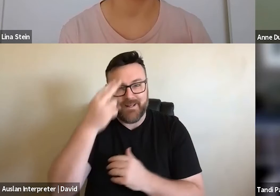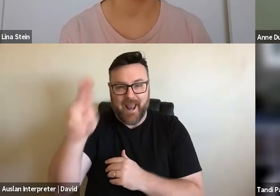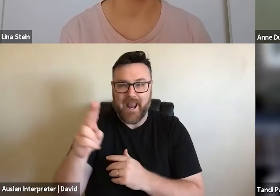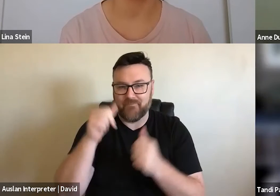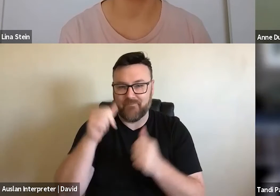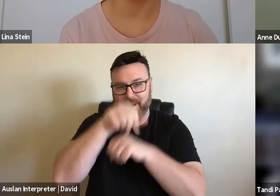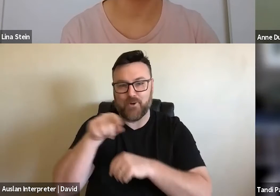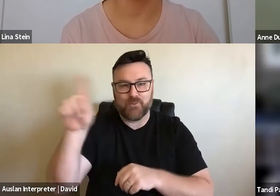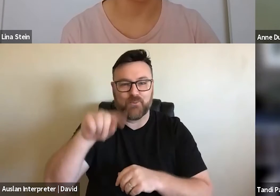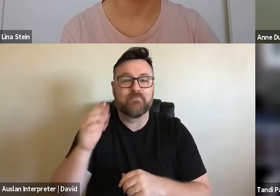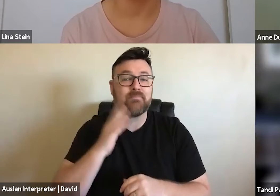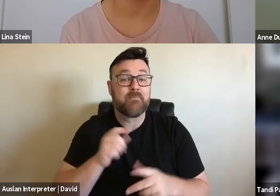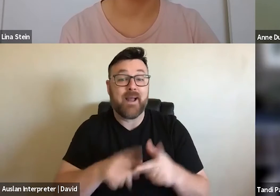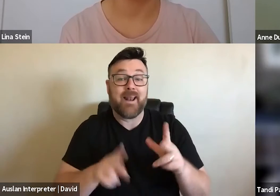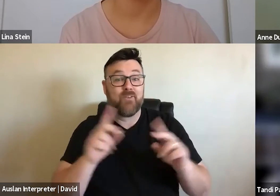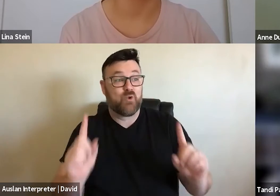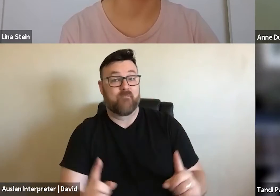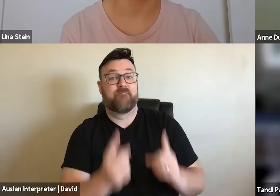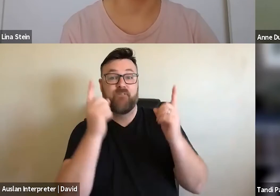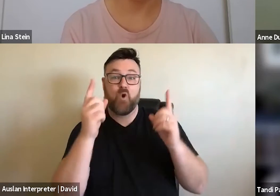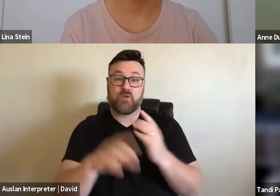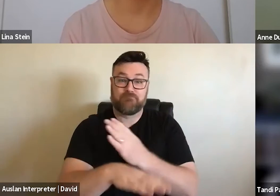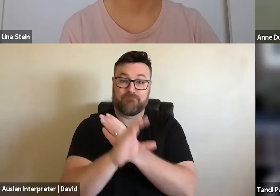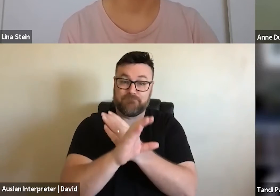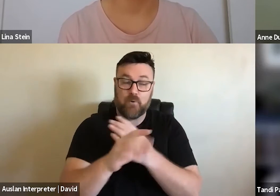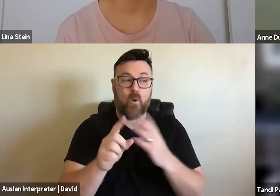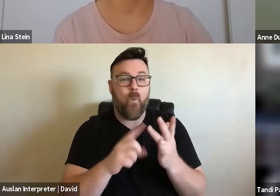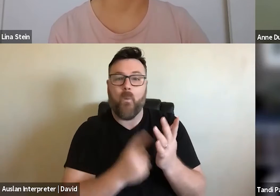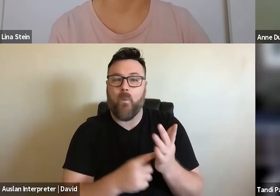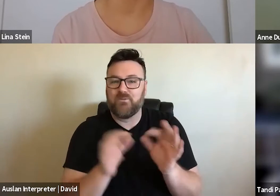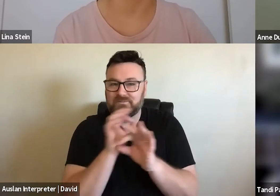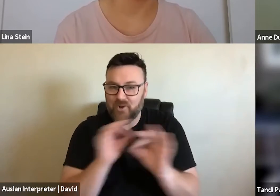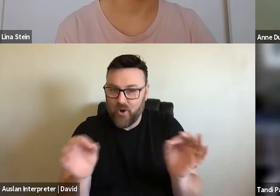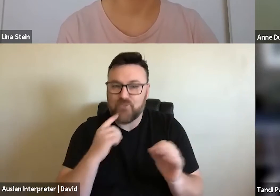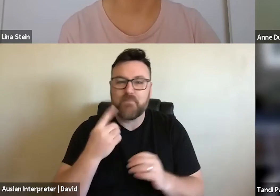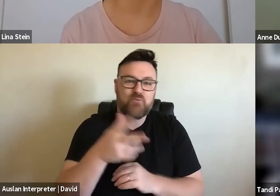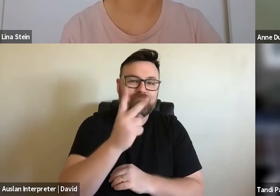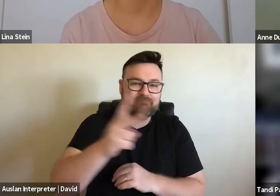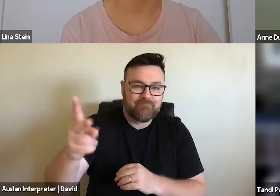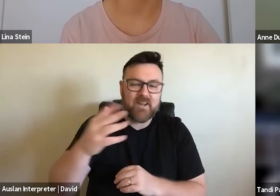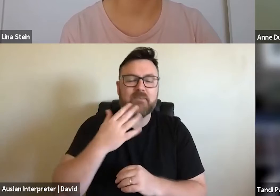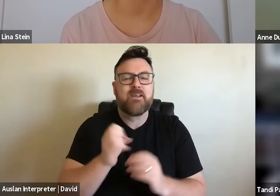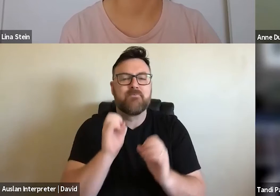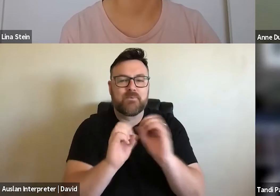this is your first Outlook webinar or not, please do drop into the chat, introduce yourselves,